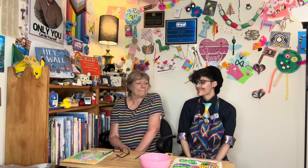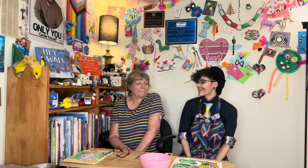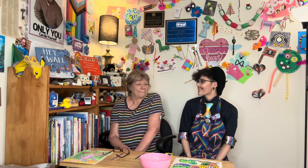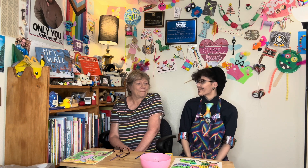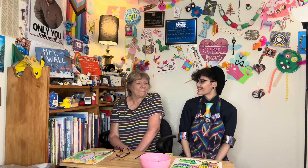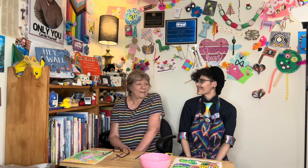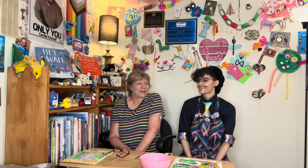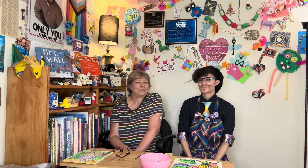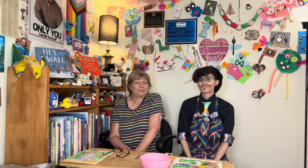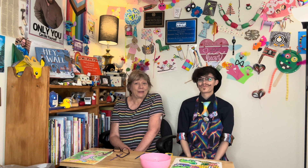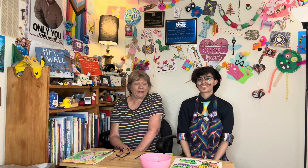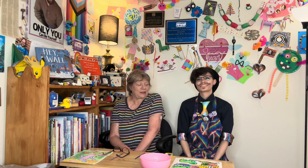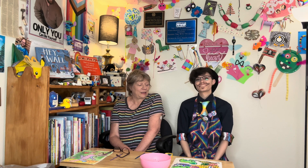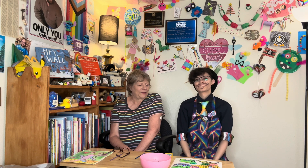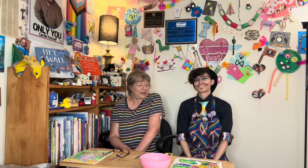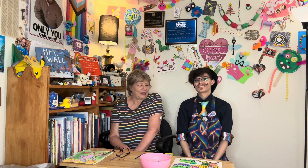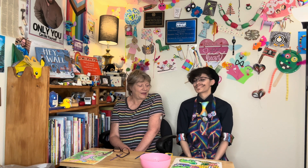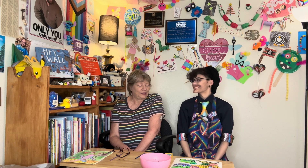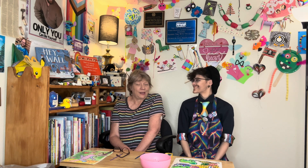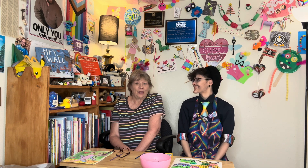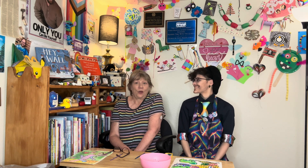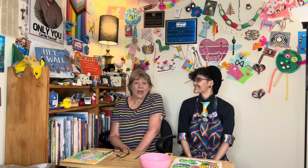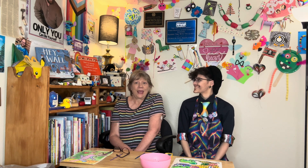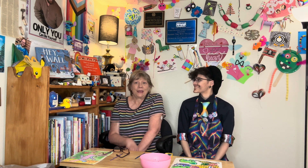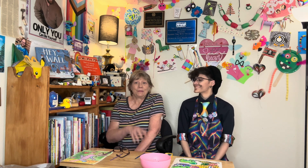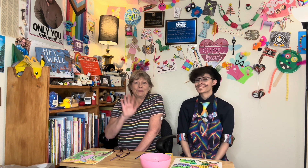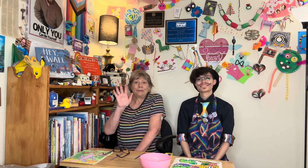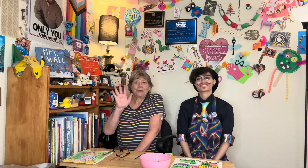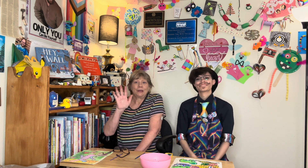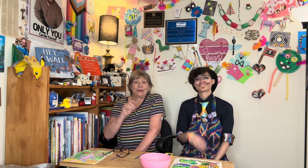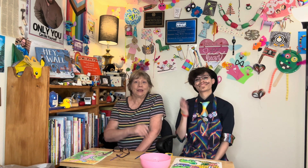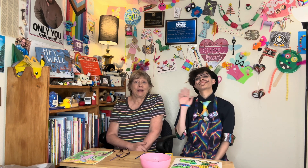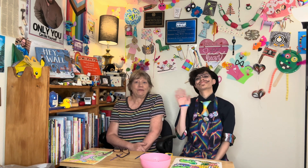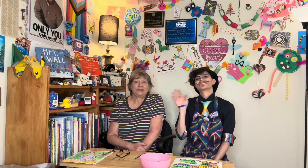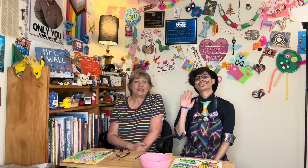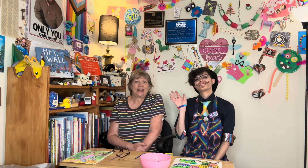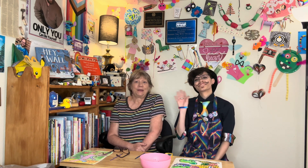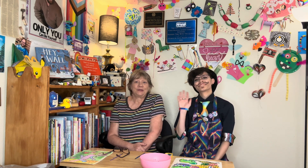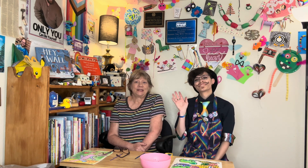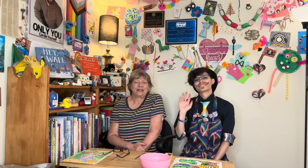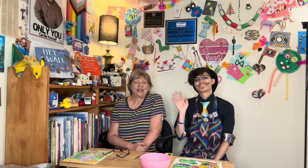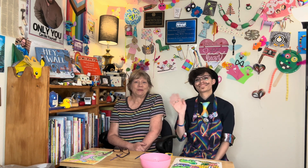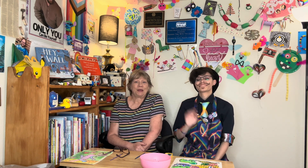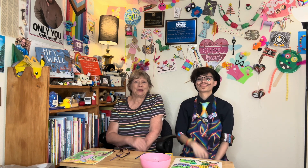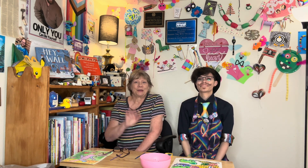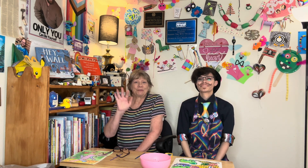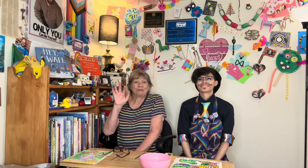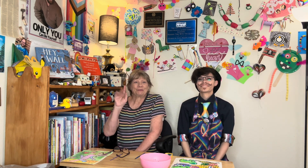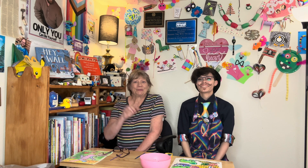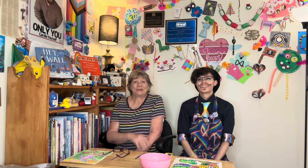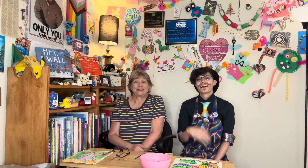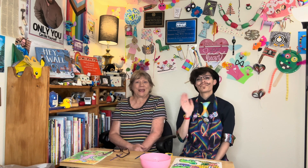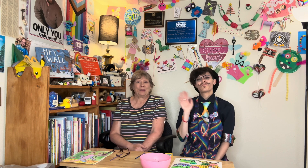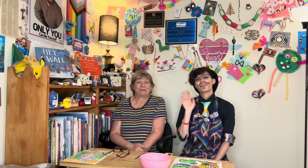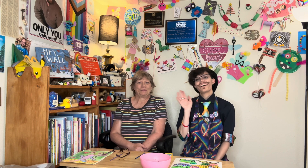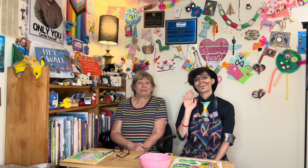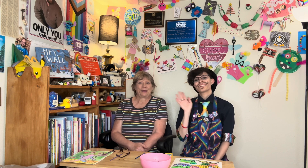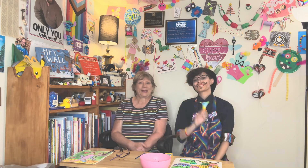today, Barb! BARB: Love it, love it, love it. Okay! Goodbye for today! We'll see you next month! See you! Bye! KAI: Bye!